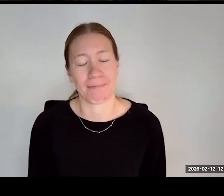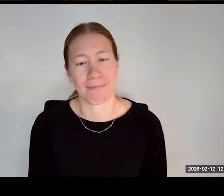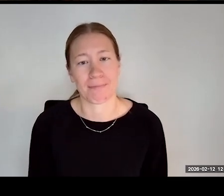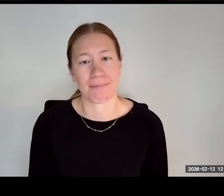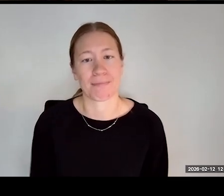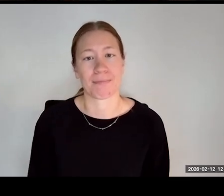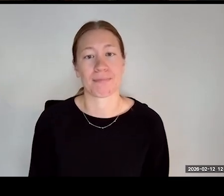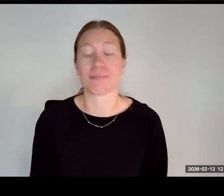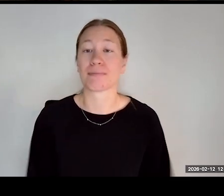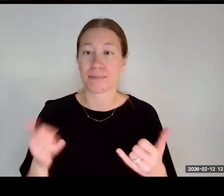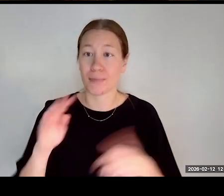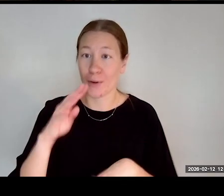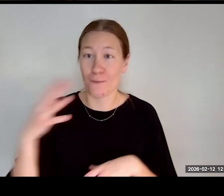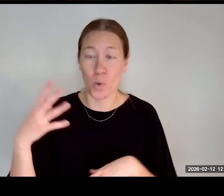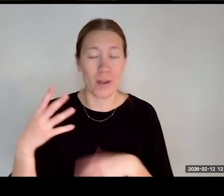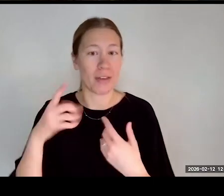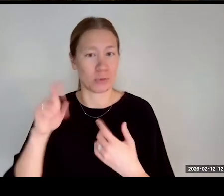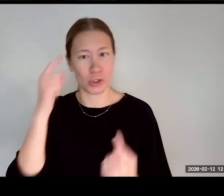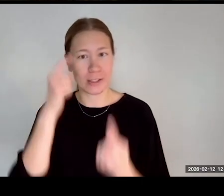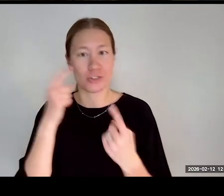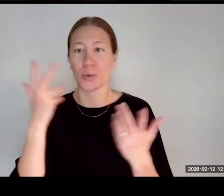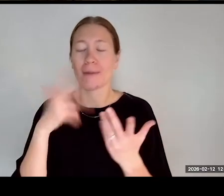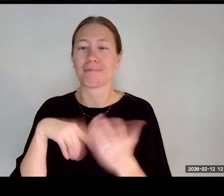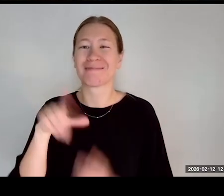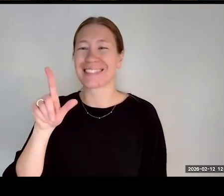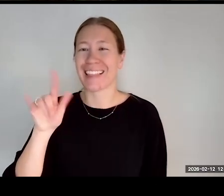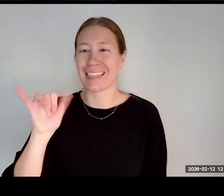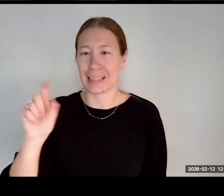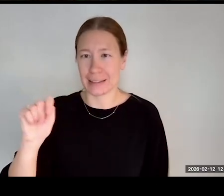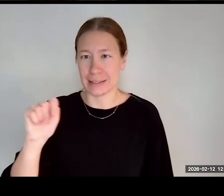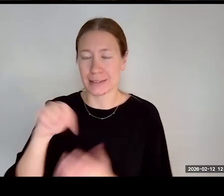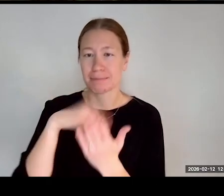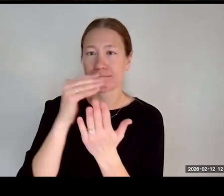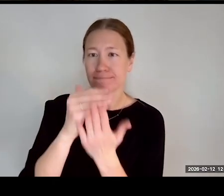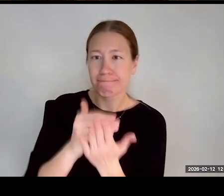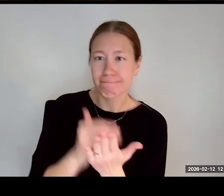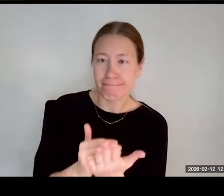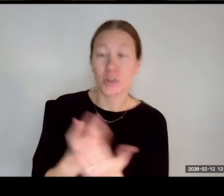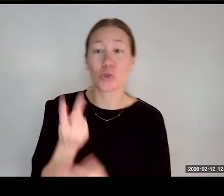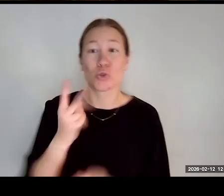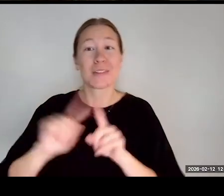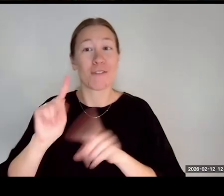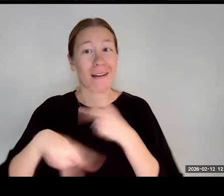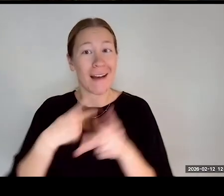The fourth element we need to be thinking about are lists. So there are two types of lists that you can insert into your documents.